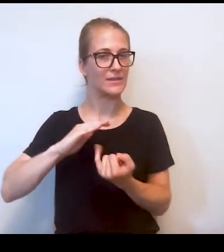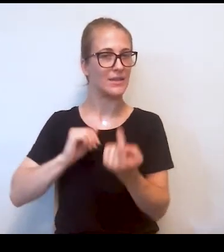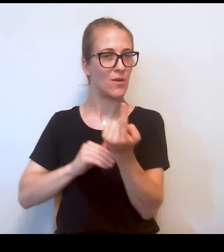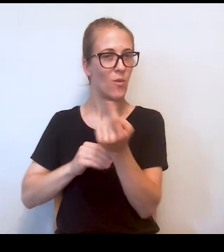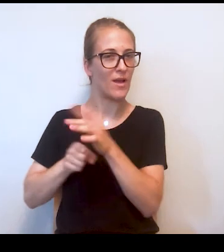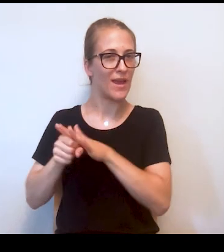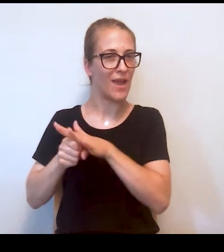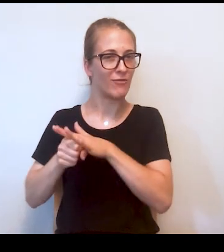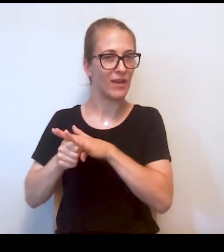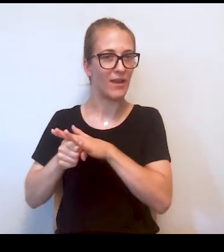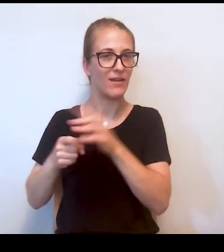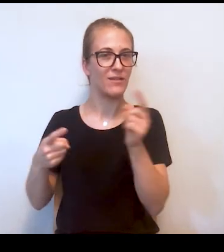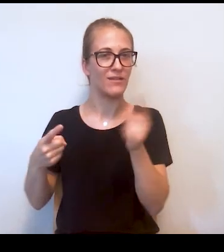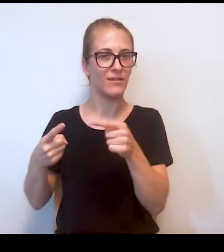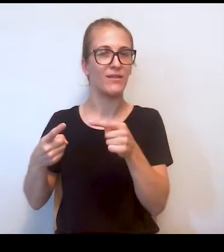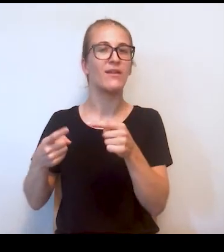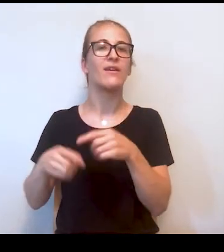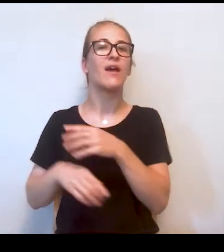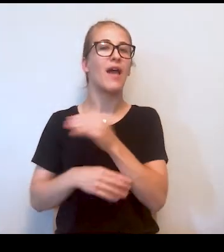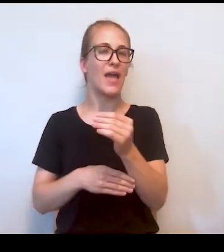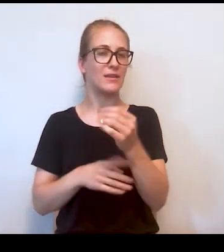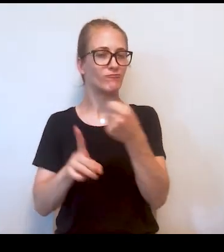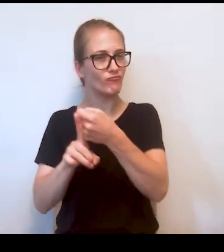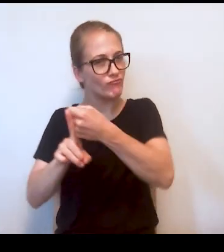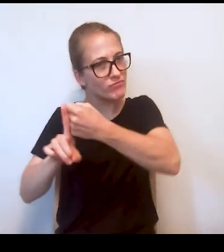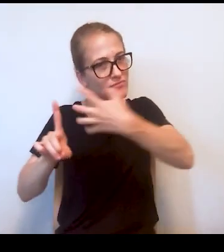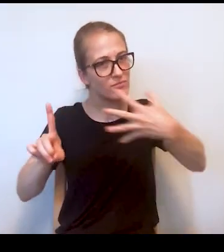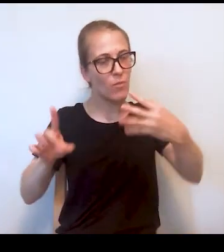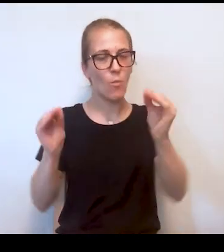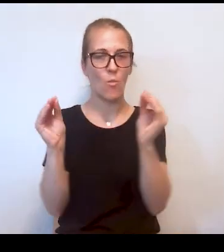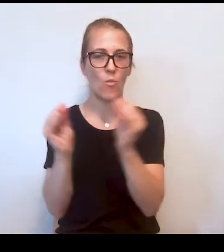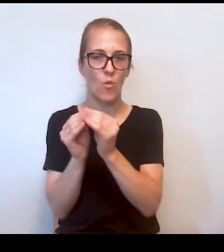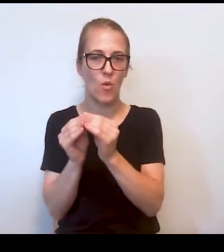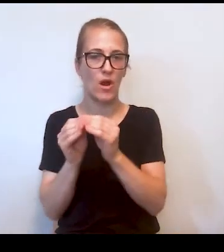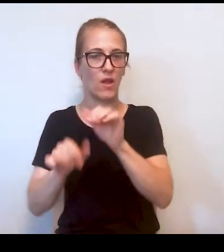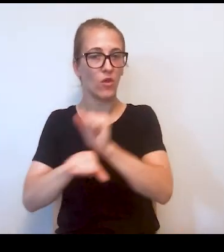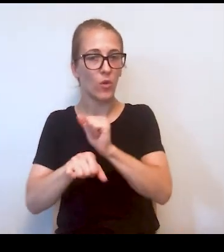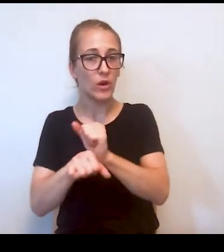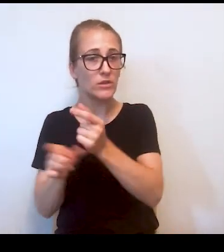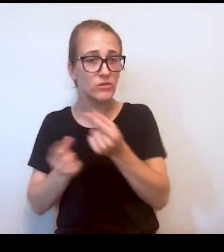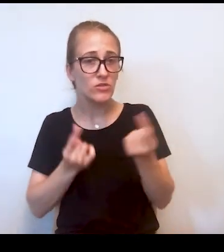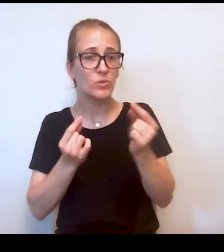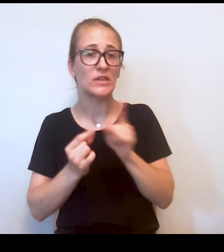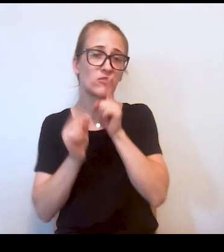So thank you so much for sharing the work that you're doing. And thank you so much for doing the work that you're doing.